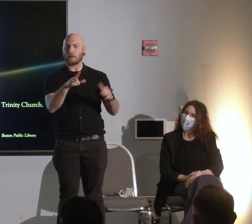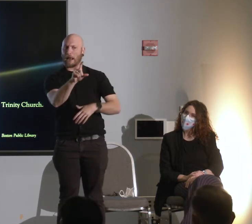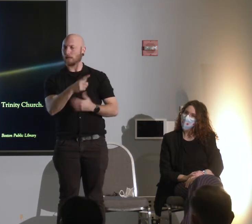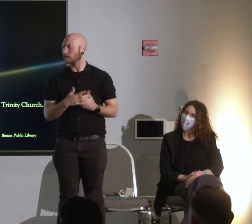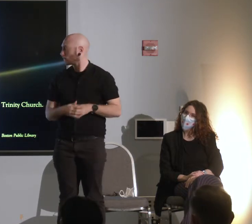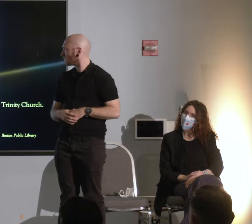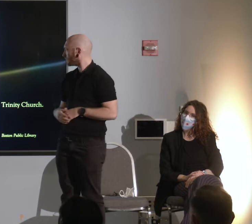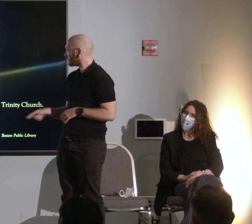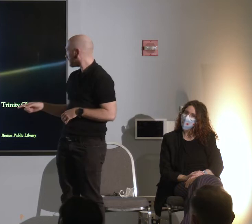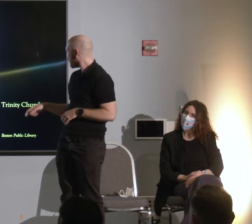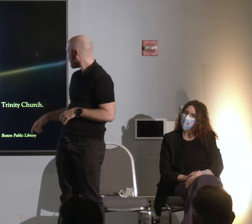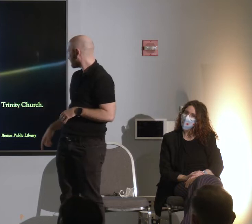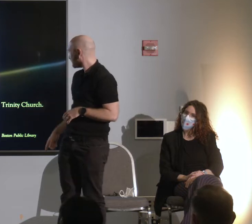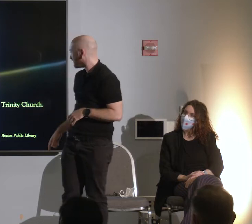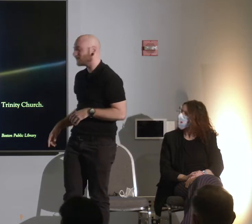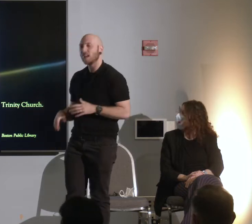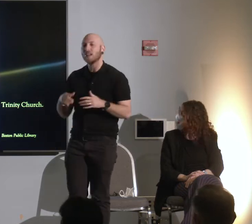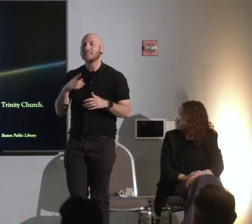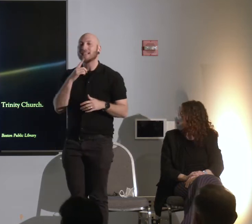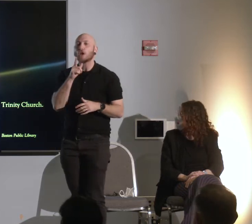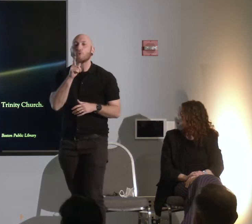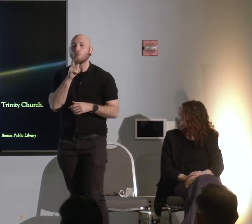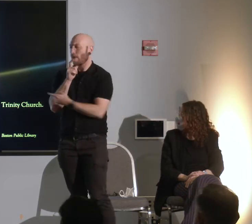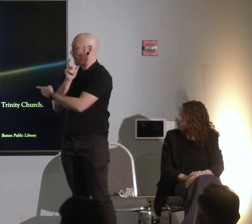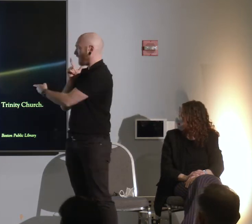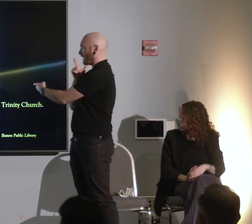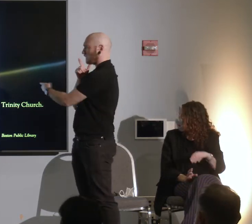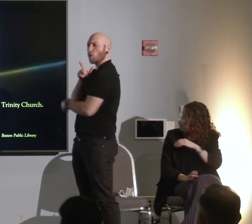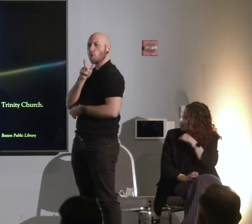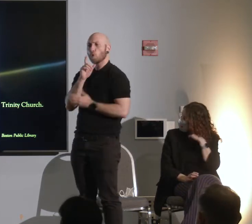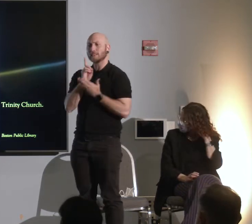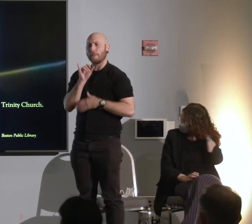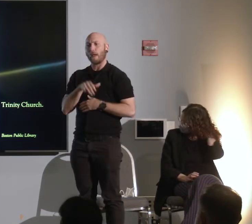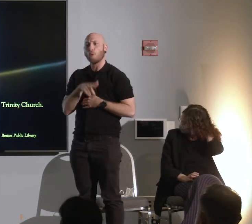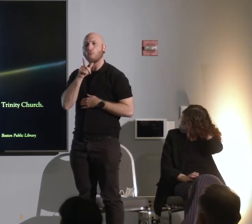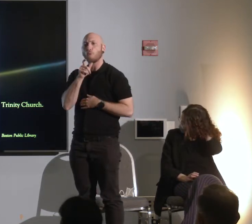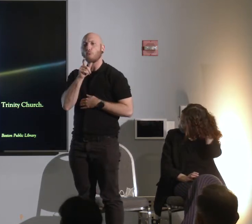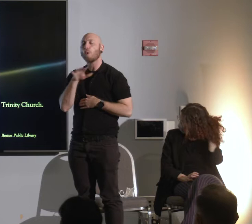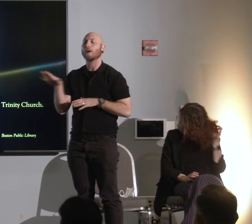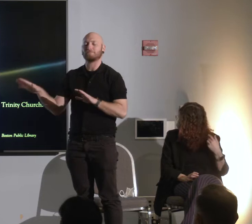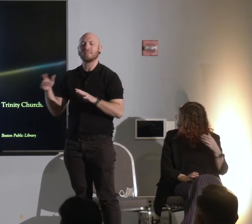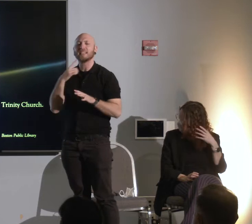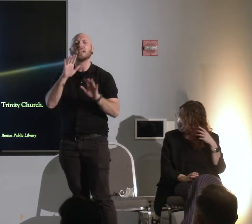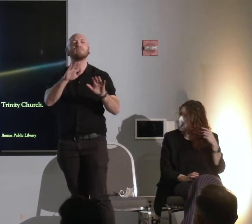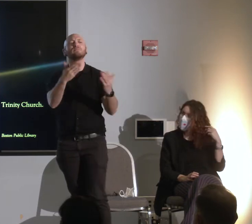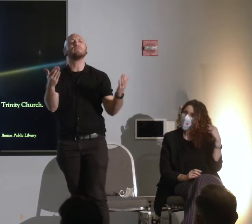100 architects and builders who they thought had designed what the finest building in America was.